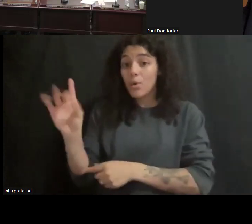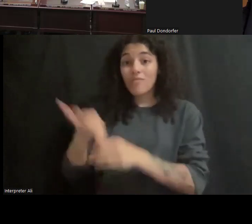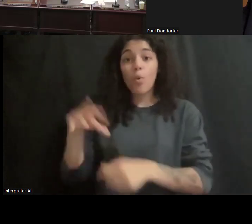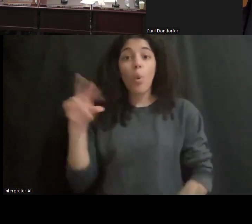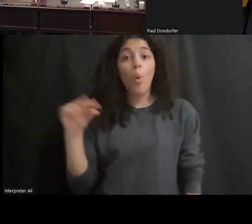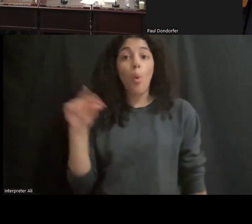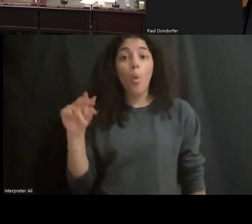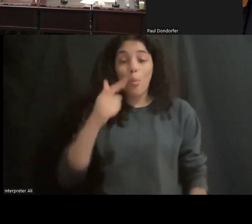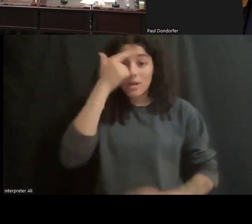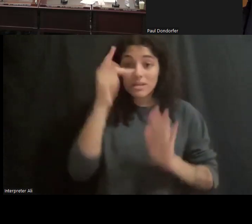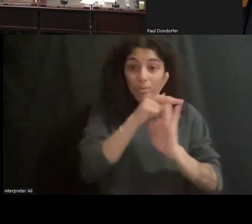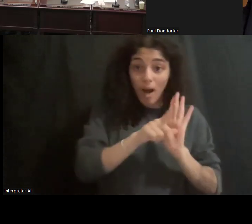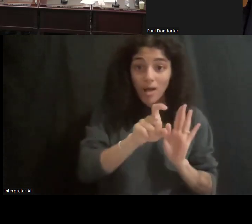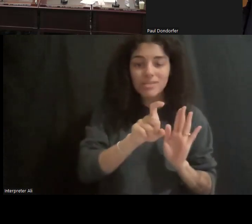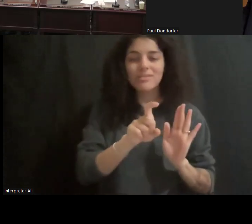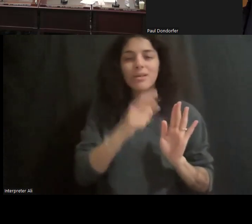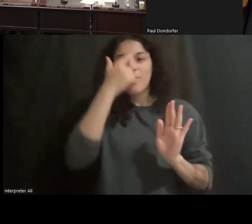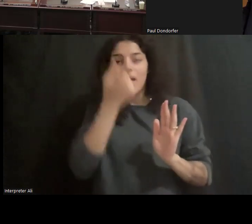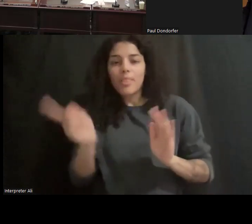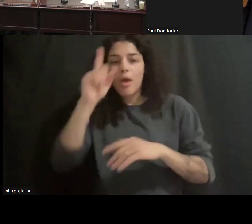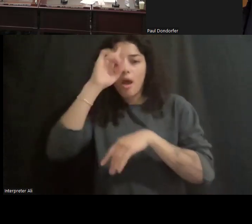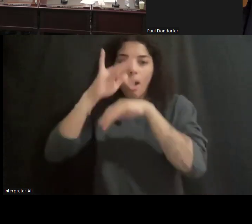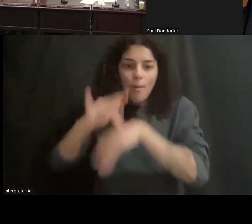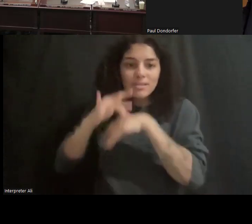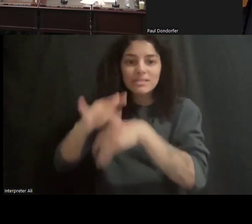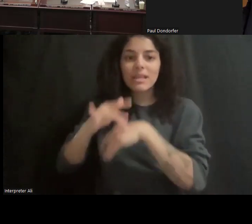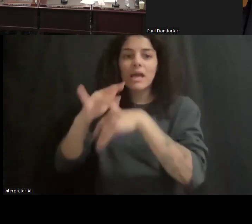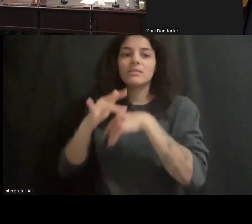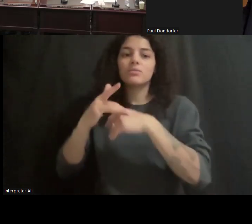still obsessed with the sensationalized rhetoric about ICE and President Trump